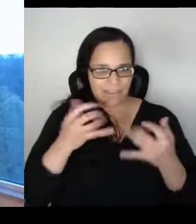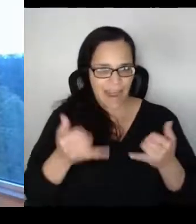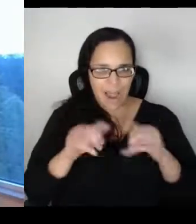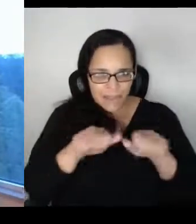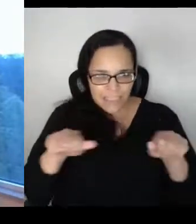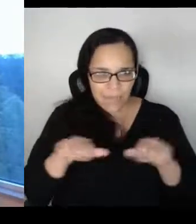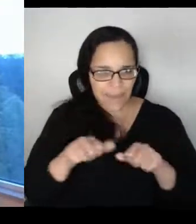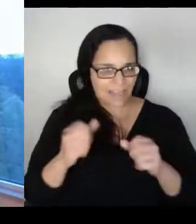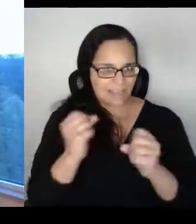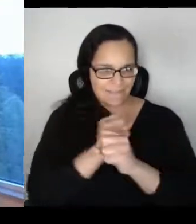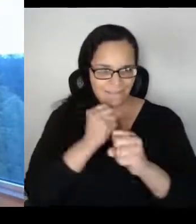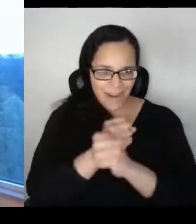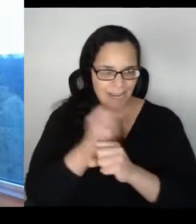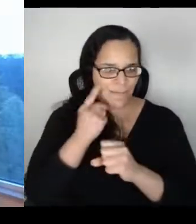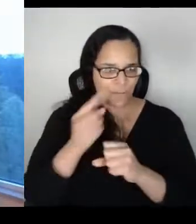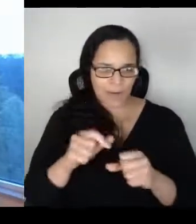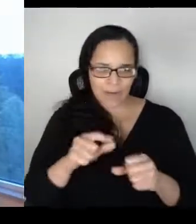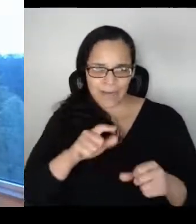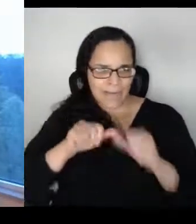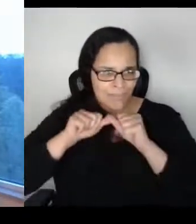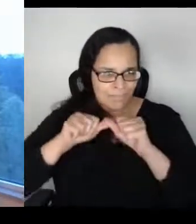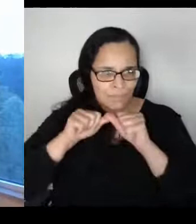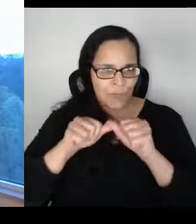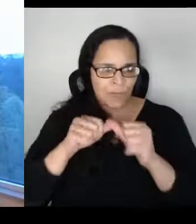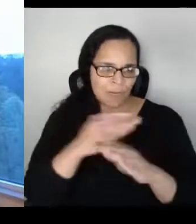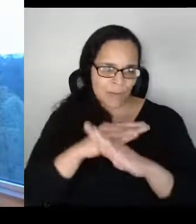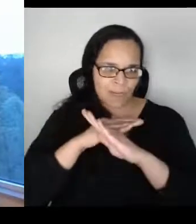But we had people power, we had young people